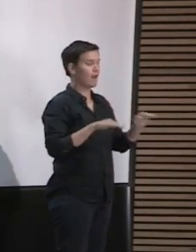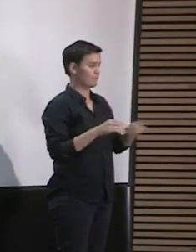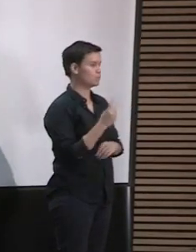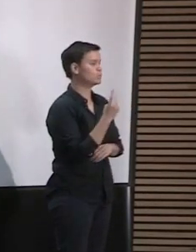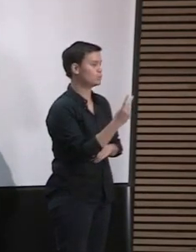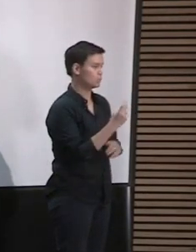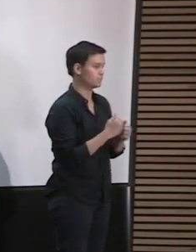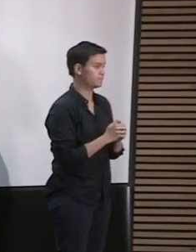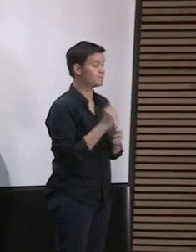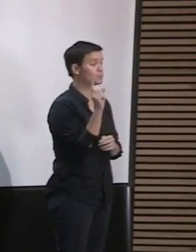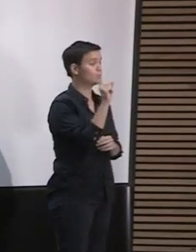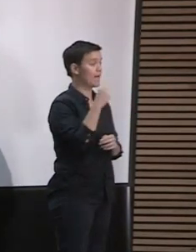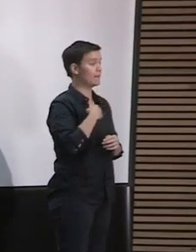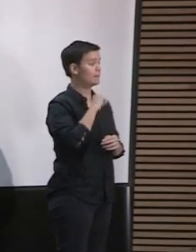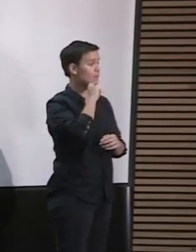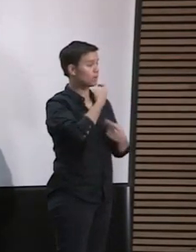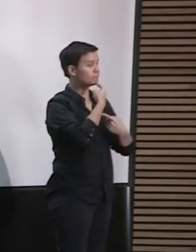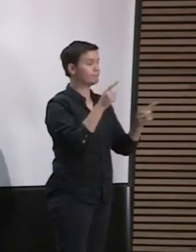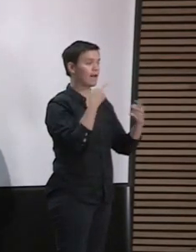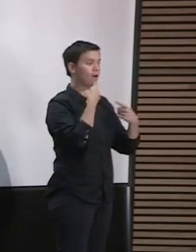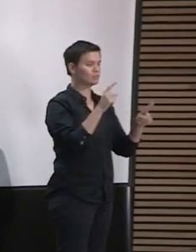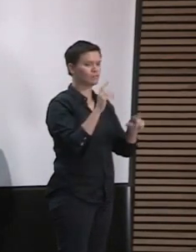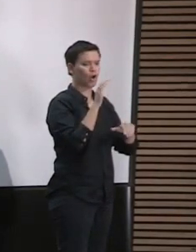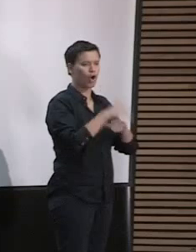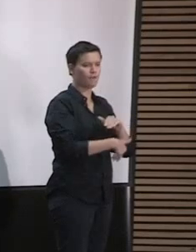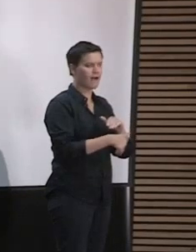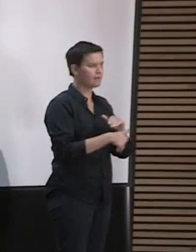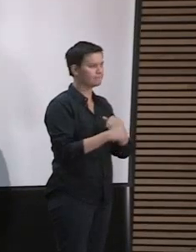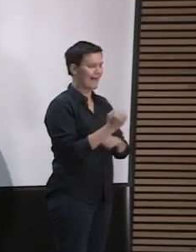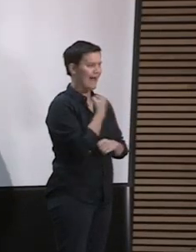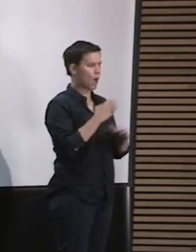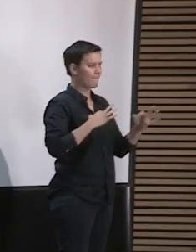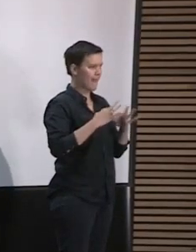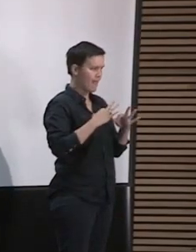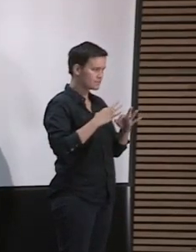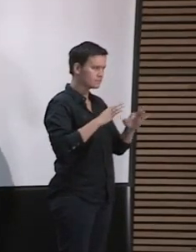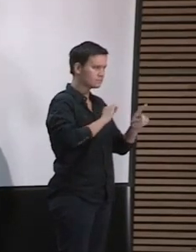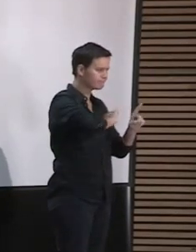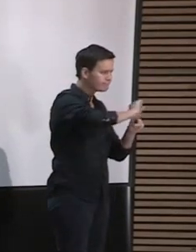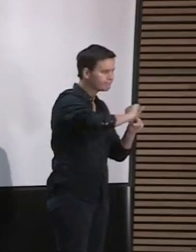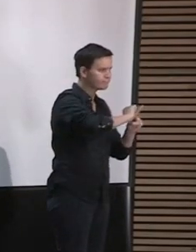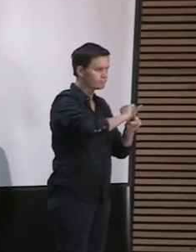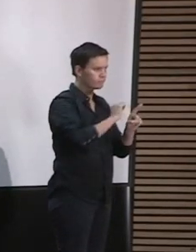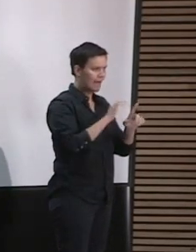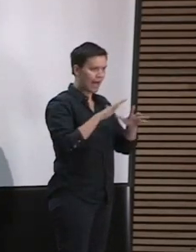rest of the country to alert level two. Today I'm going to set out a number of decisions the government has taken to